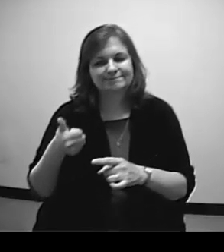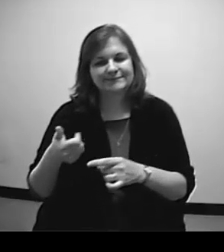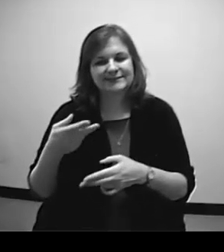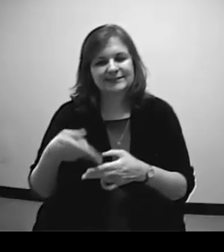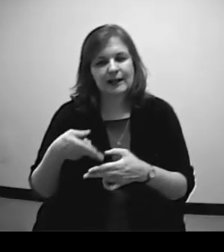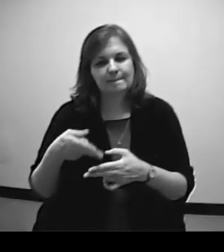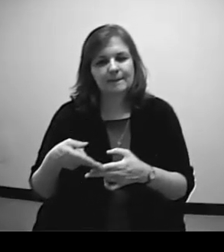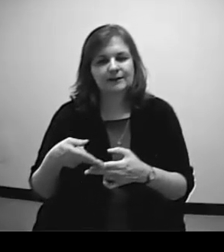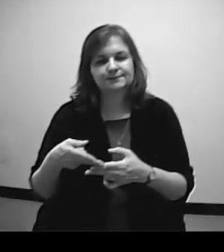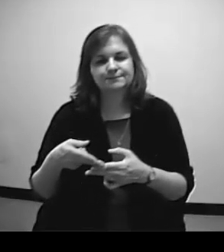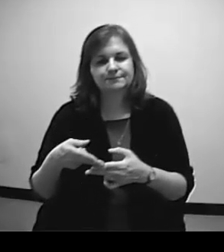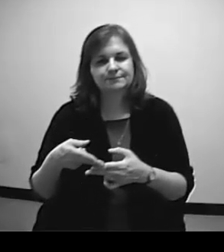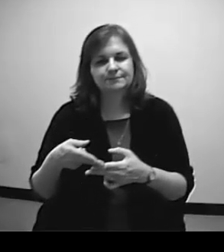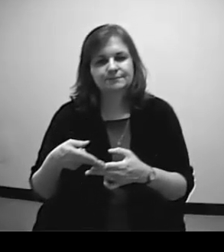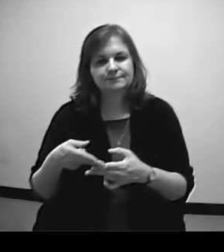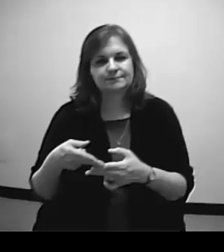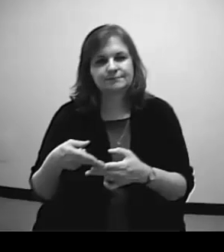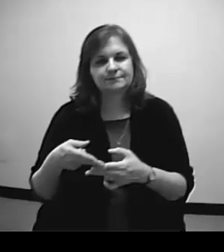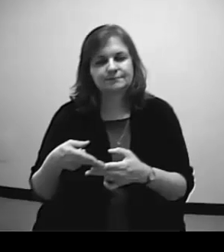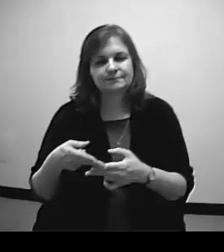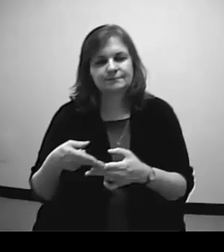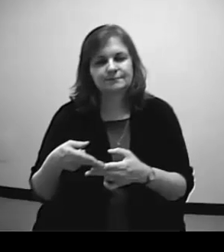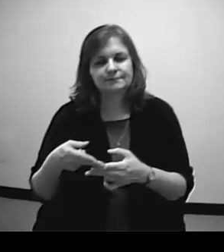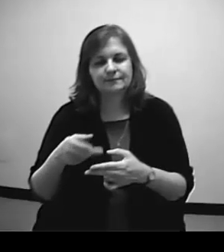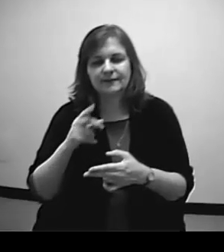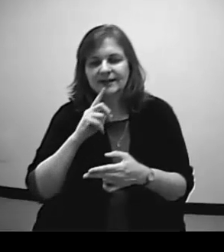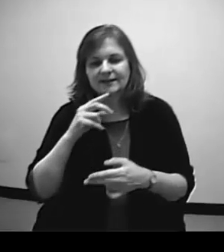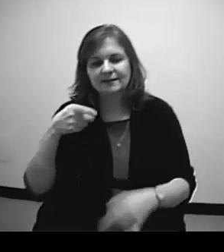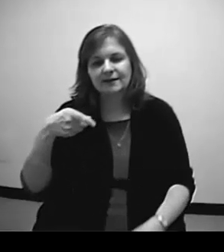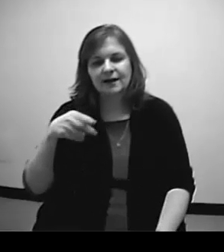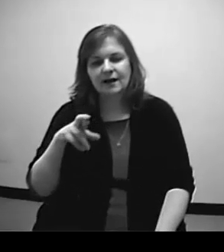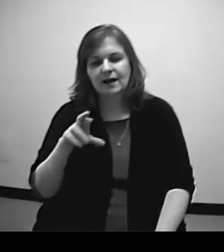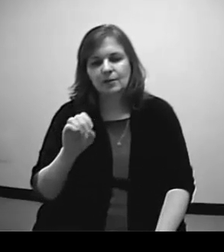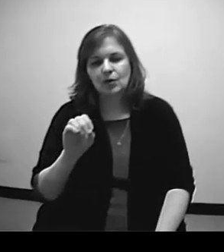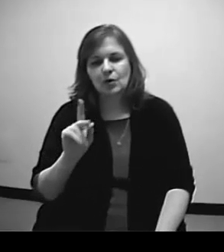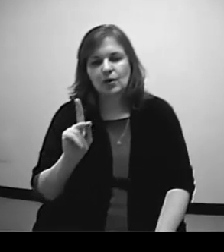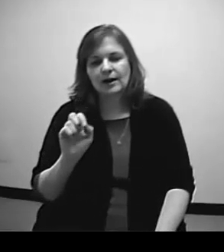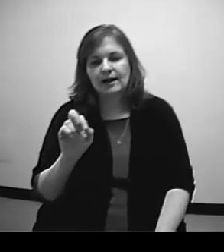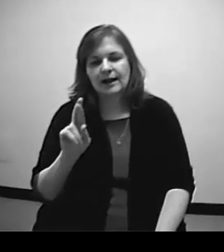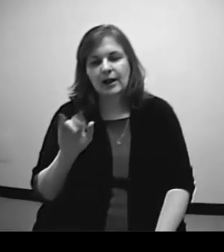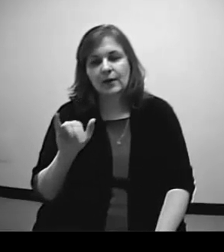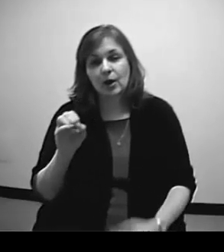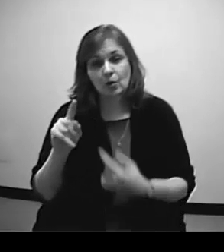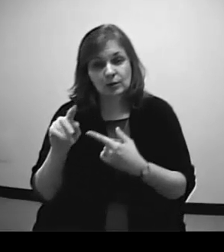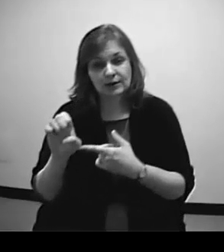because it is actually a prokaryote and it is a photosynthetic prokaryote